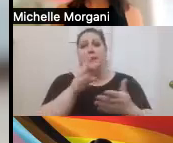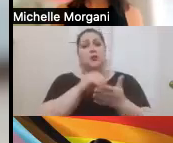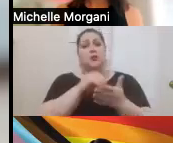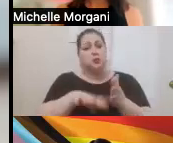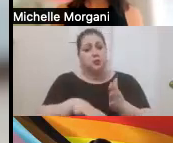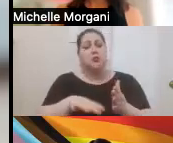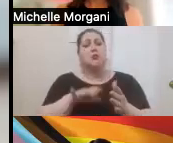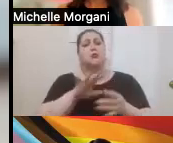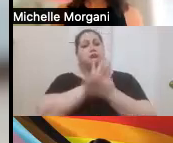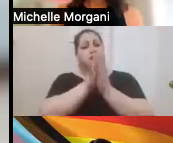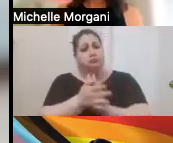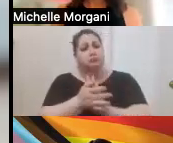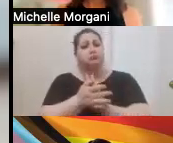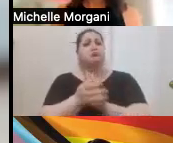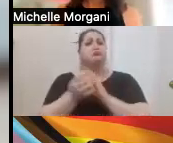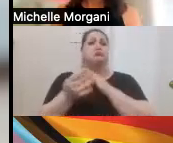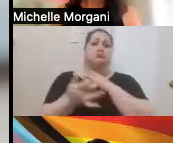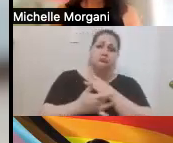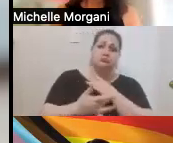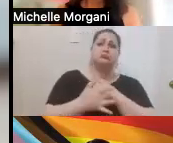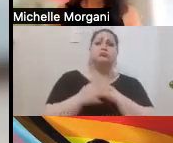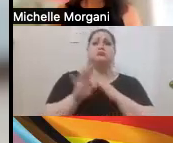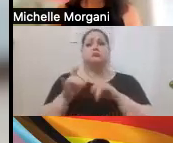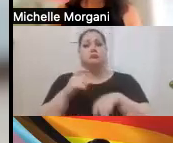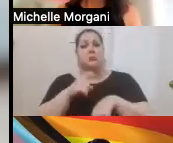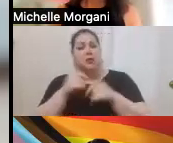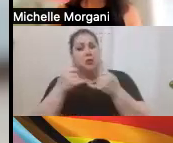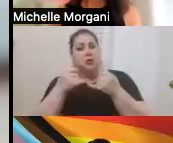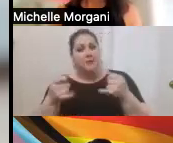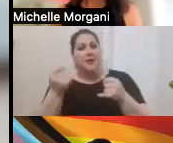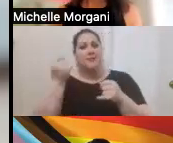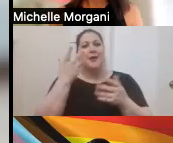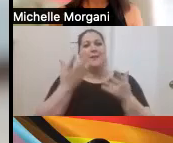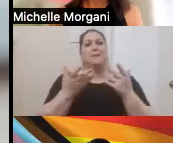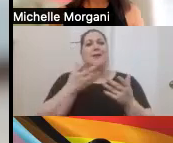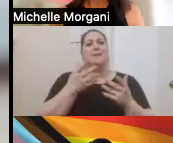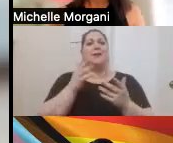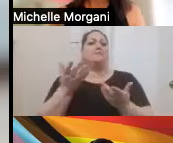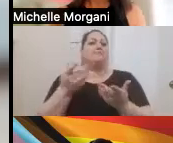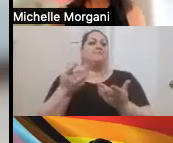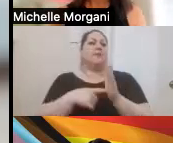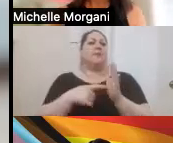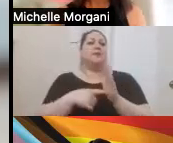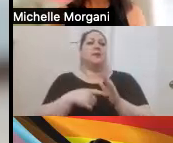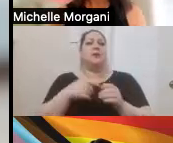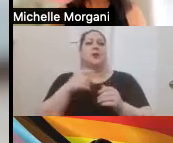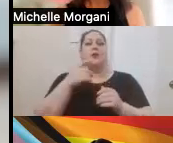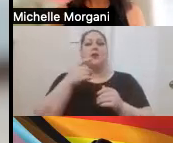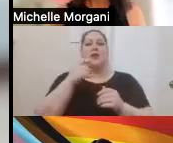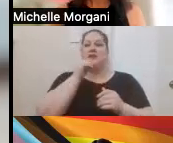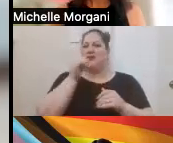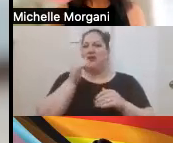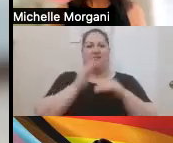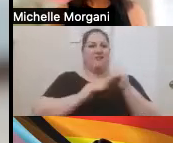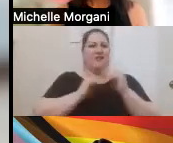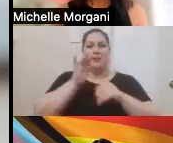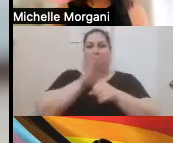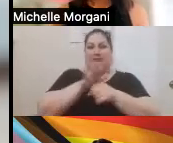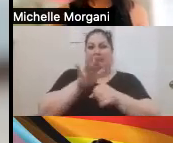such as maybe not being comfortable enough for exams like using K 3000. What other type of temporary accommodations might they use.